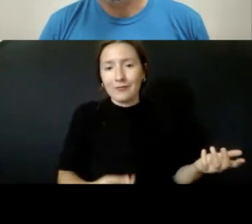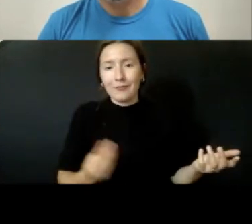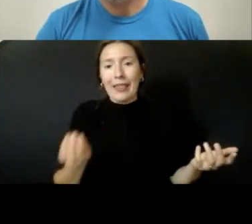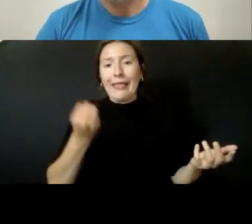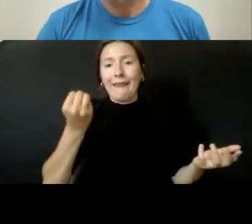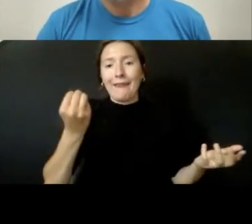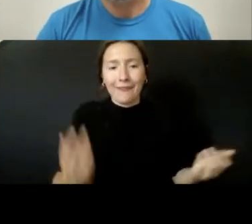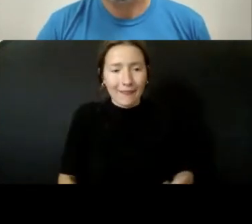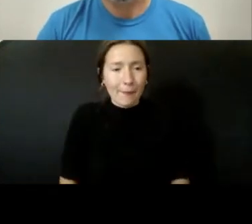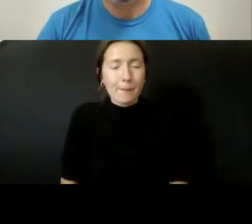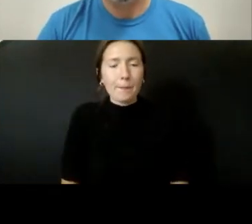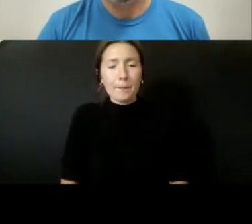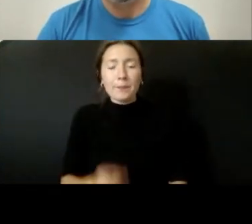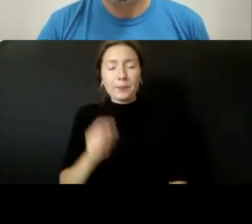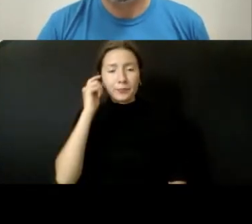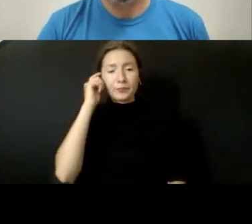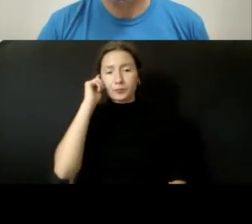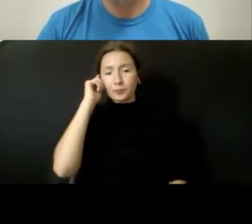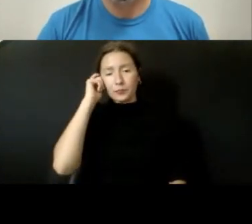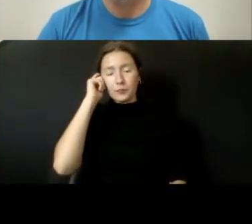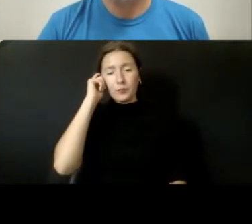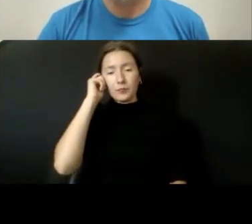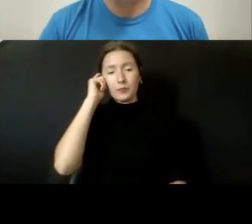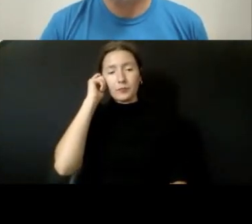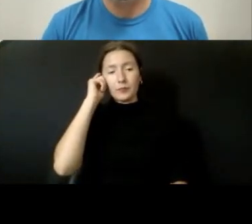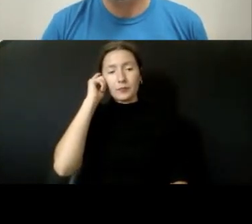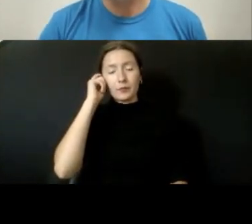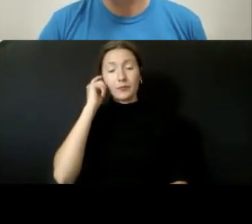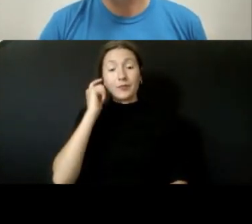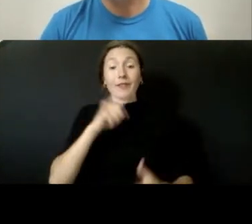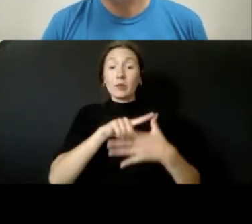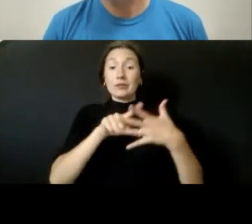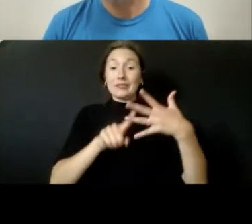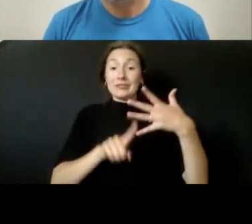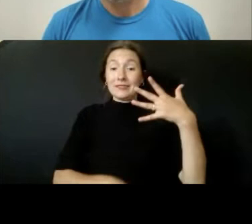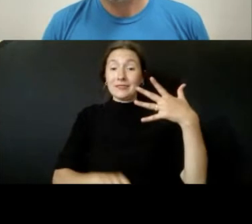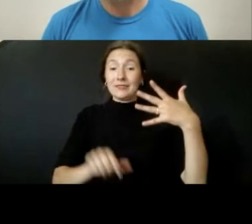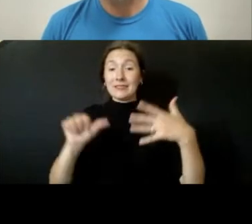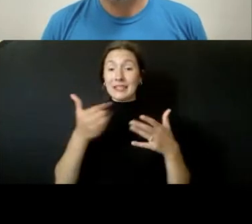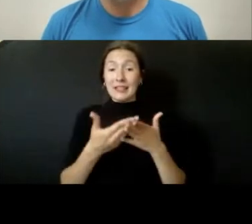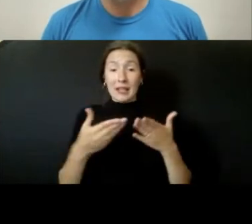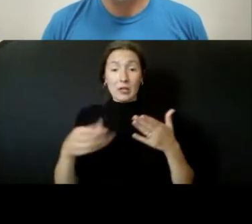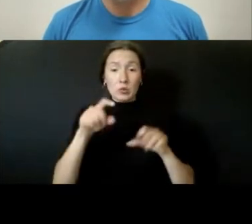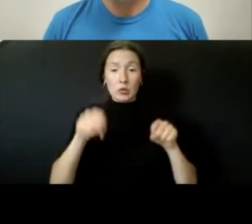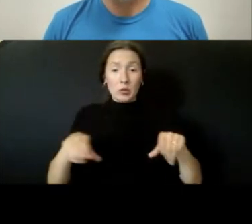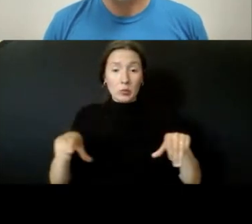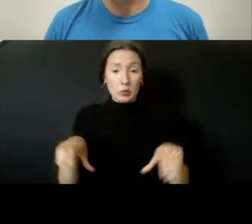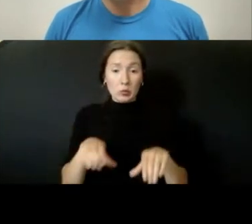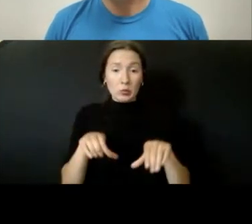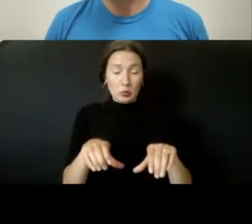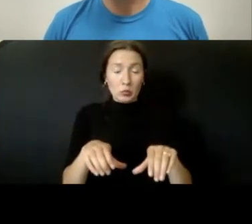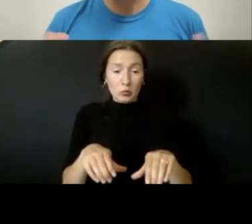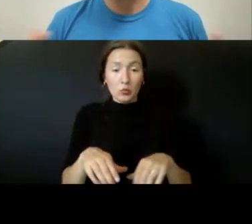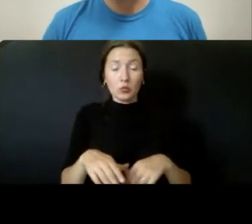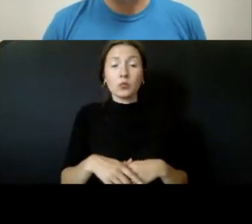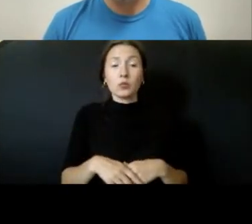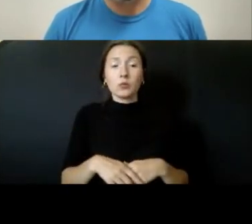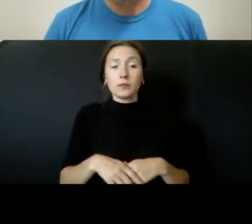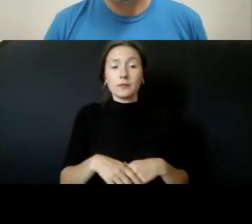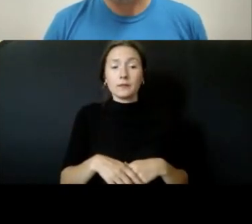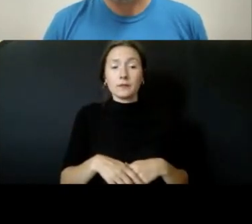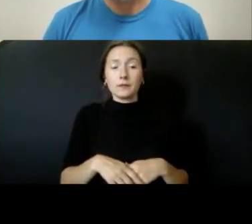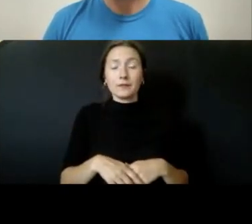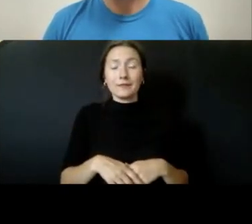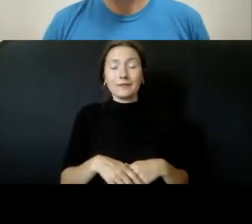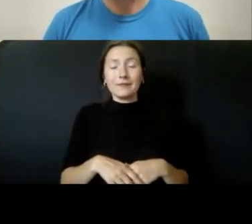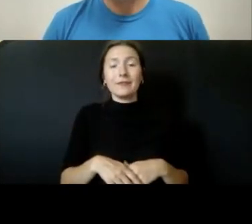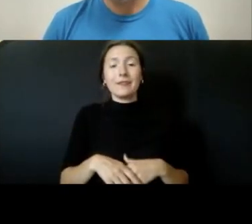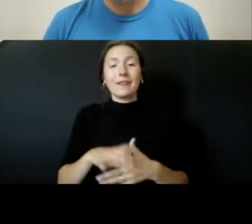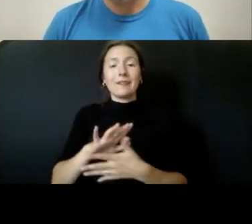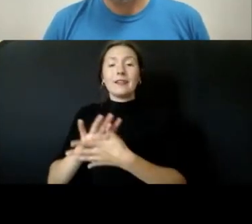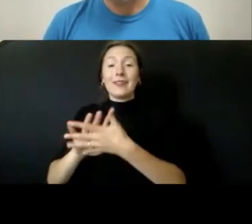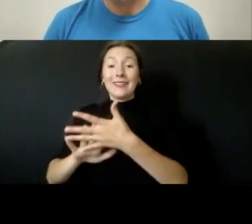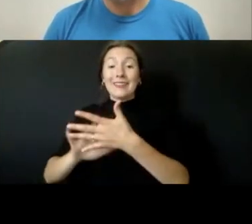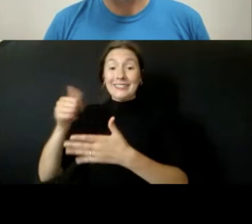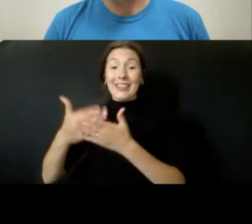it comes back to the excuses that we hear all the time so for me for the first five ten years of my